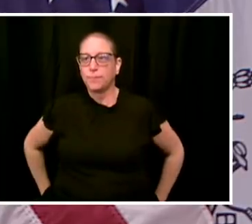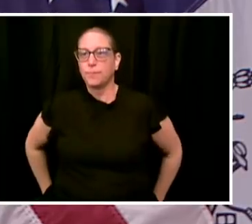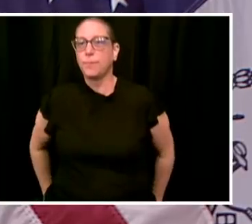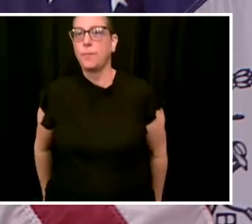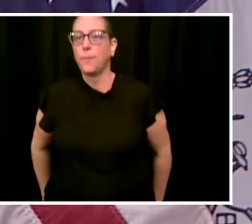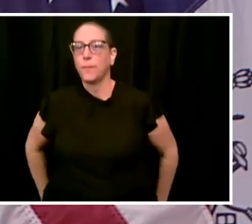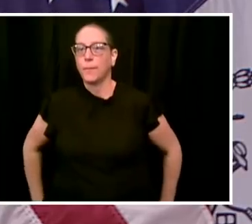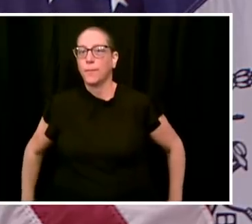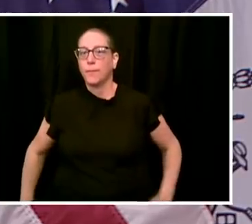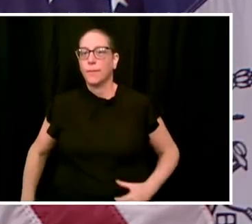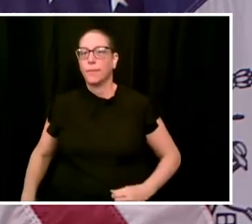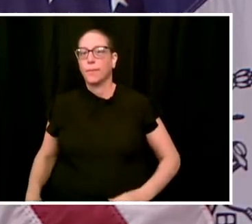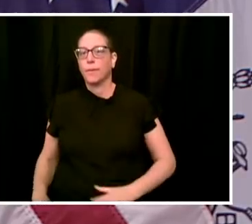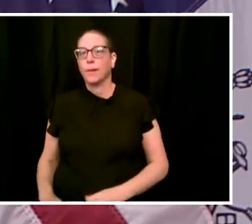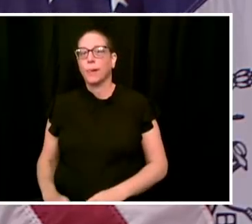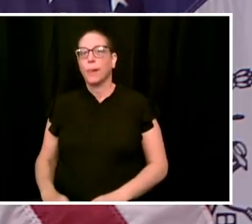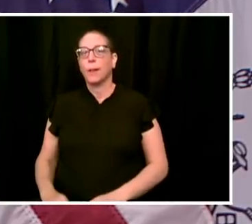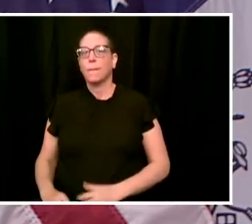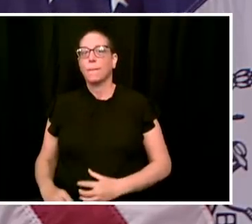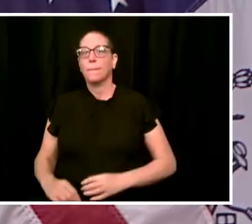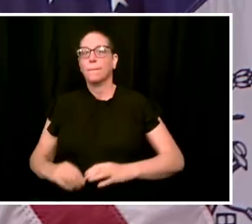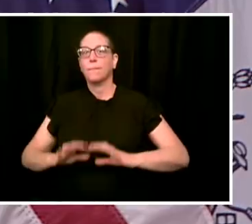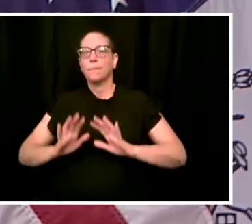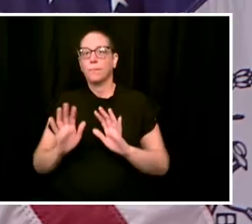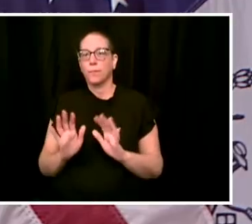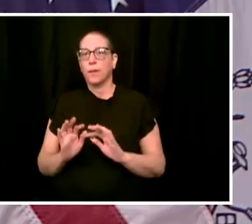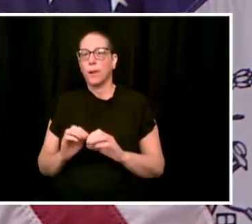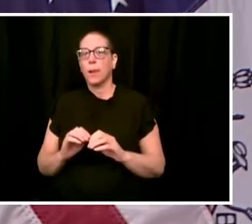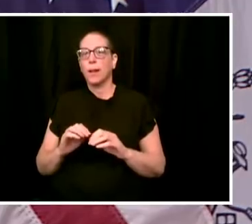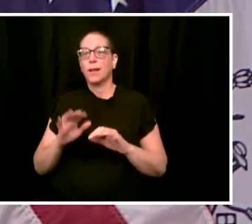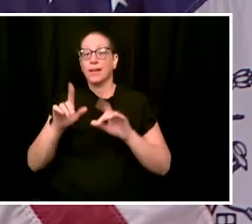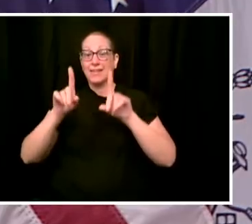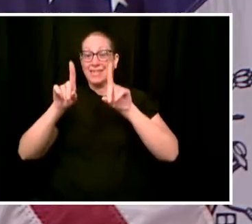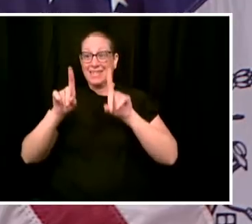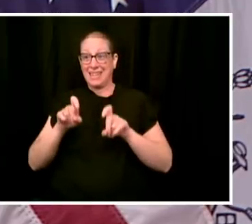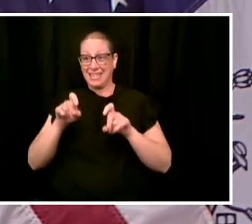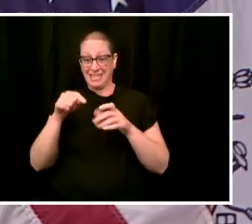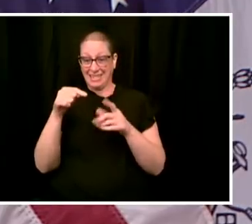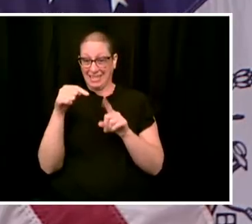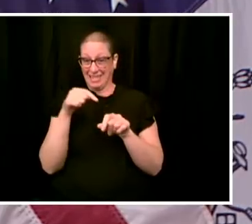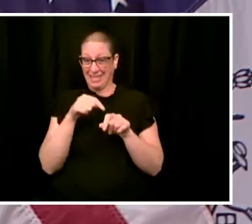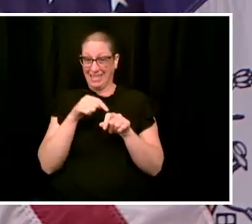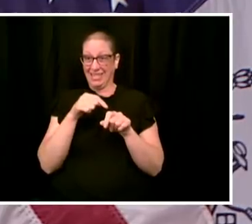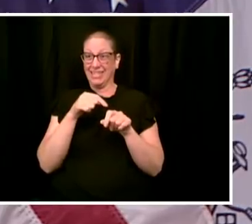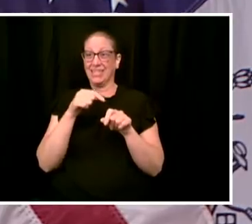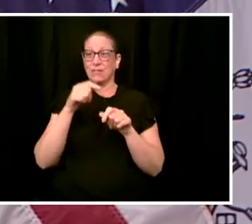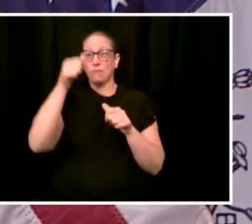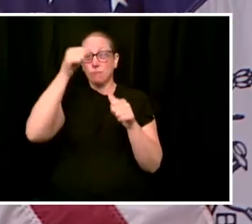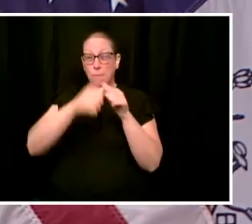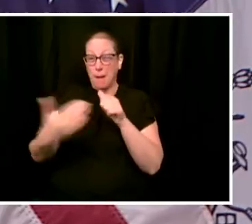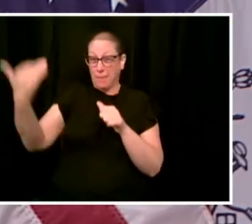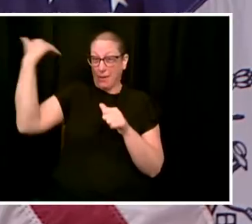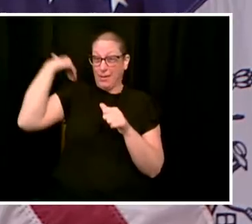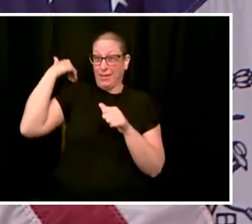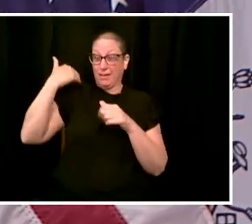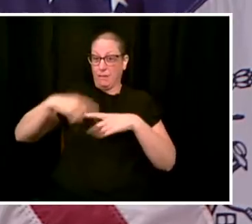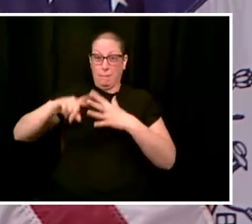SYNDROME. THE ANSWER IS ABSOLUTELY THE NUMBER REALITY OF